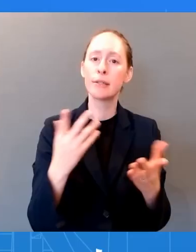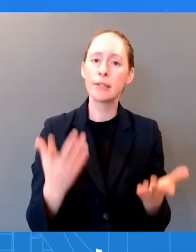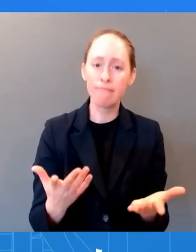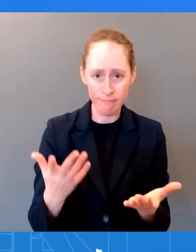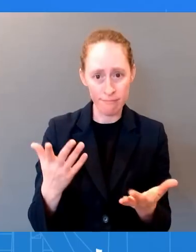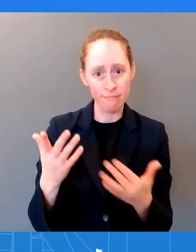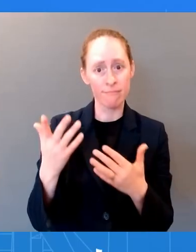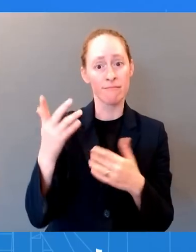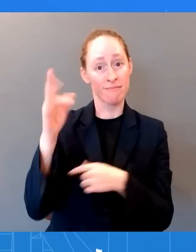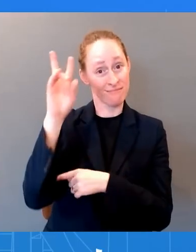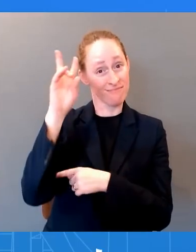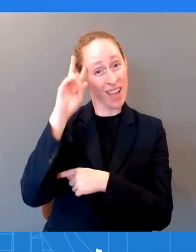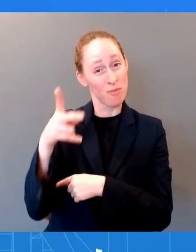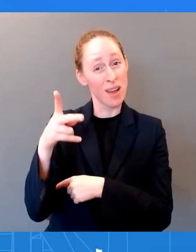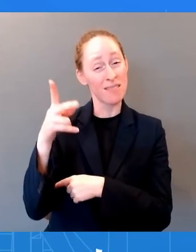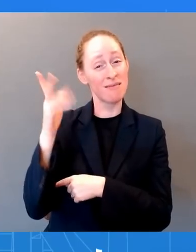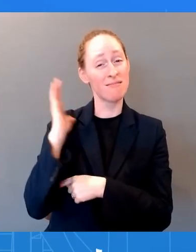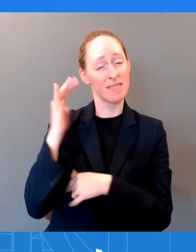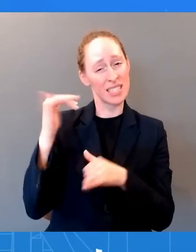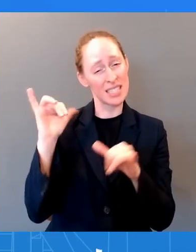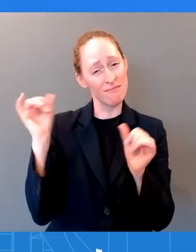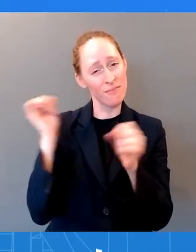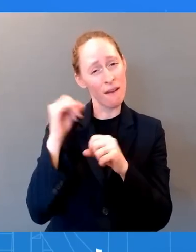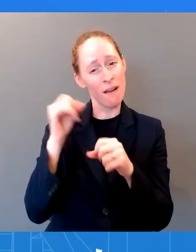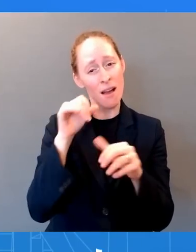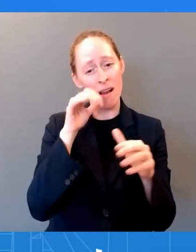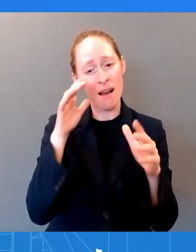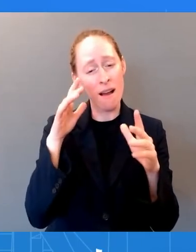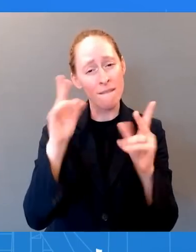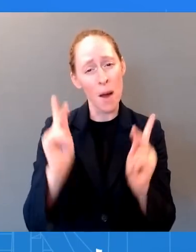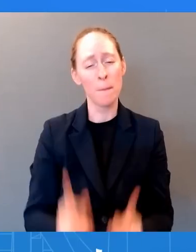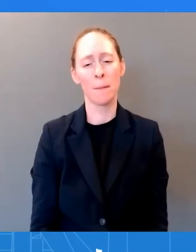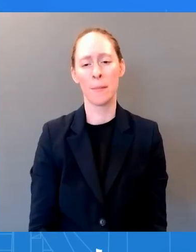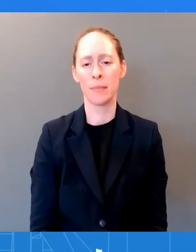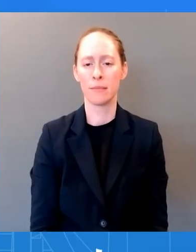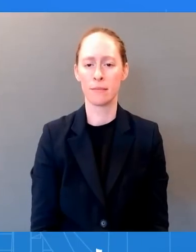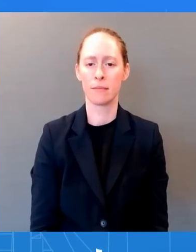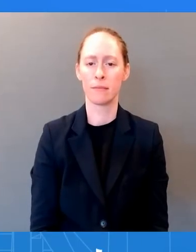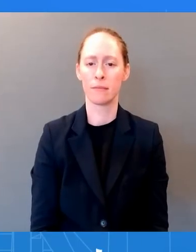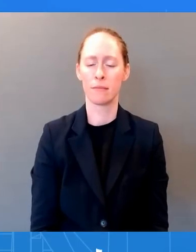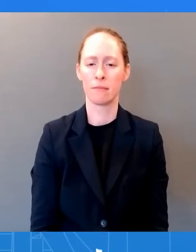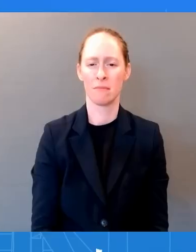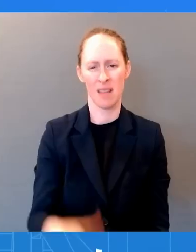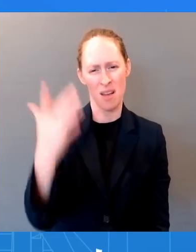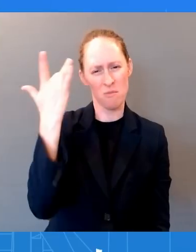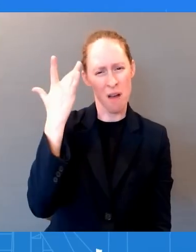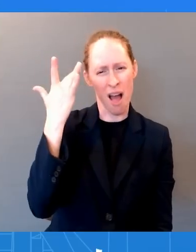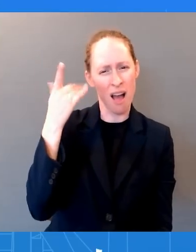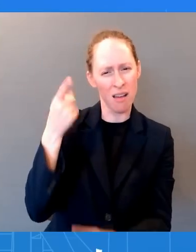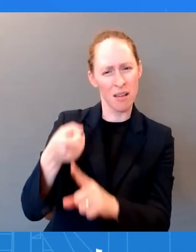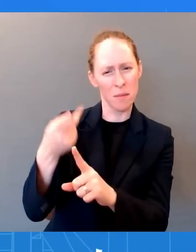about why this part of Pennsylvania is the appropriate place for this message? Ms. Jean-Pierre: You know, no --